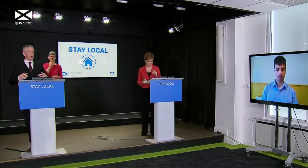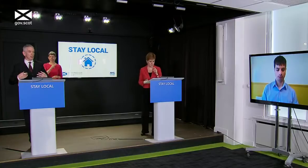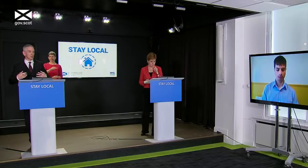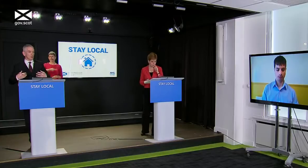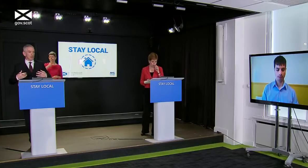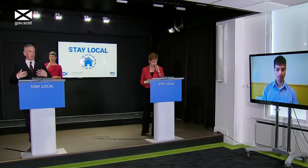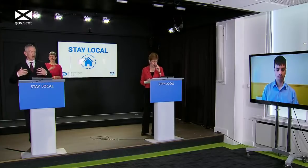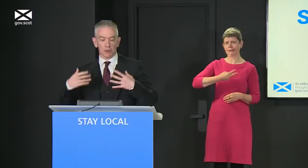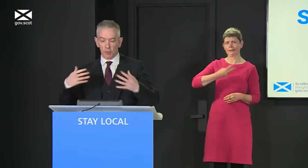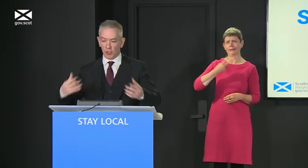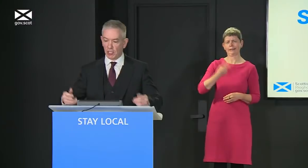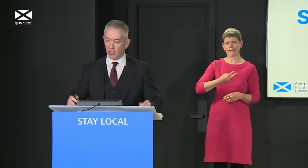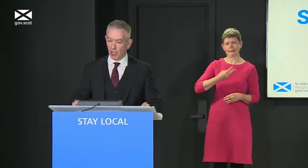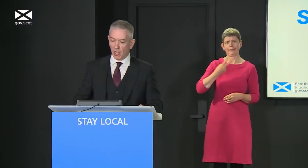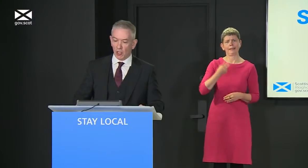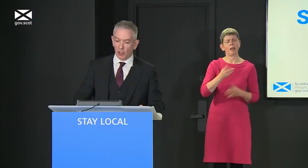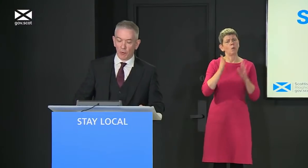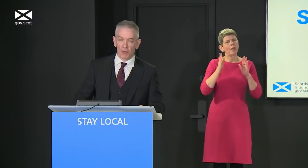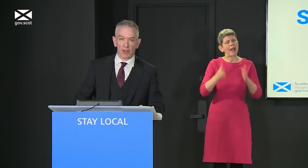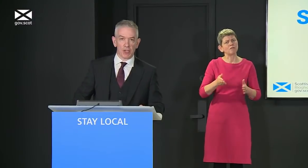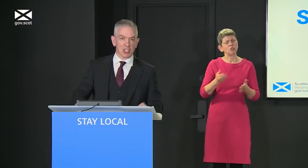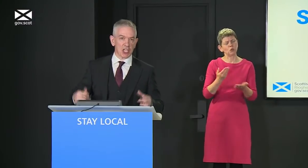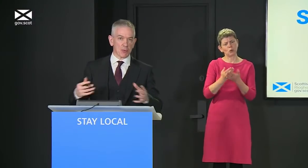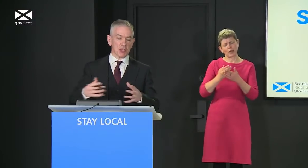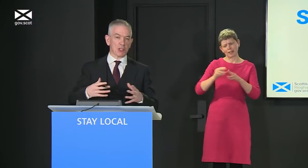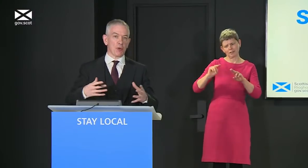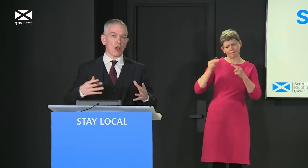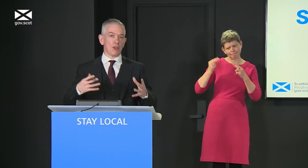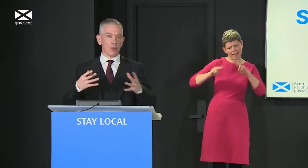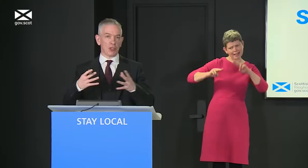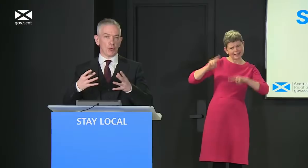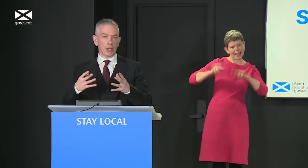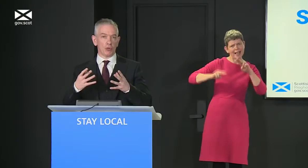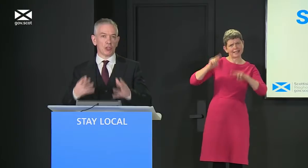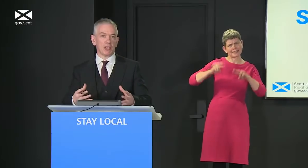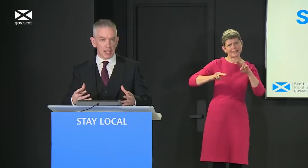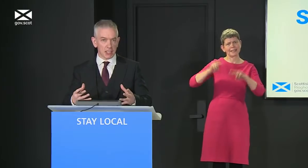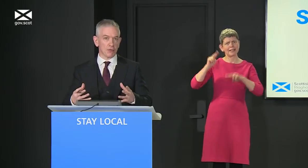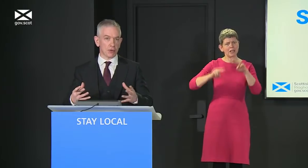as we kind of proceed some of that reassessment is about the way that we look at the data for